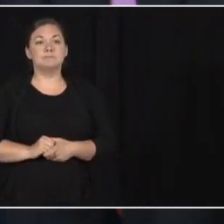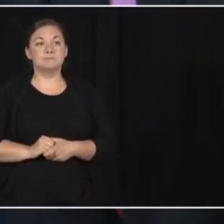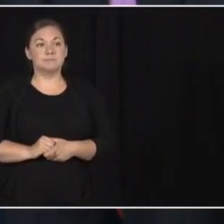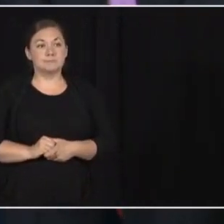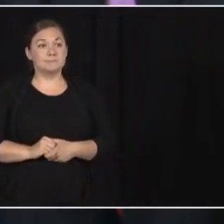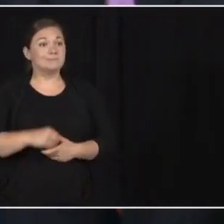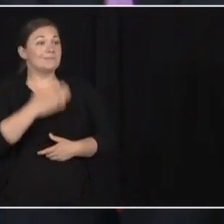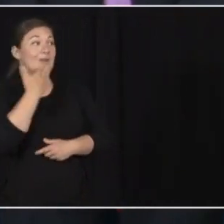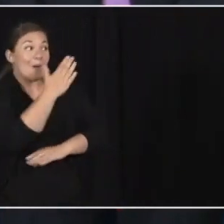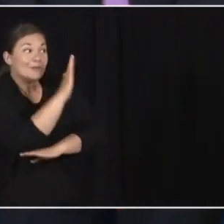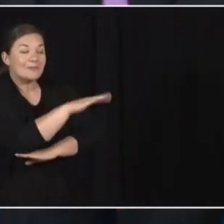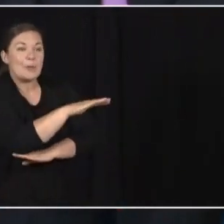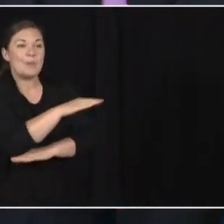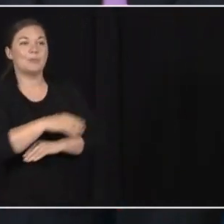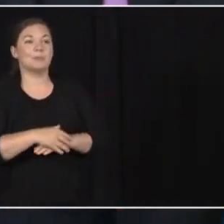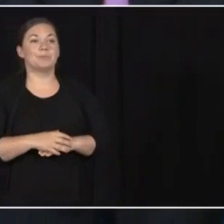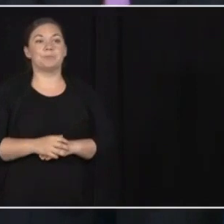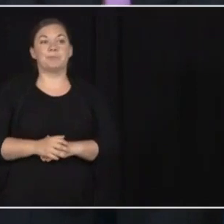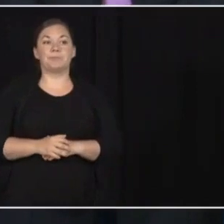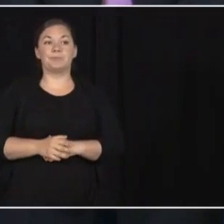Good afternoon premier.